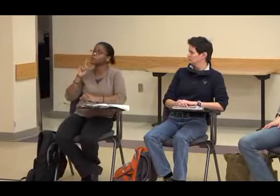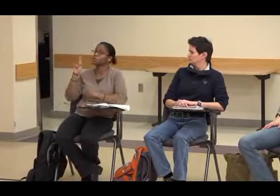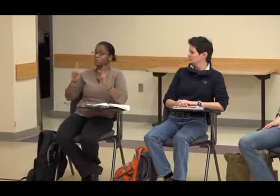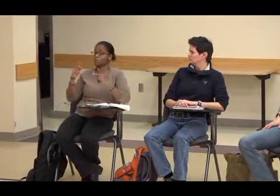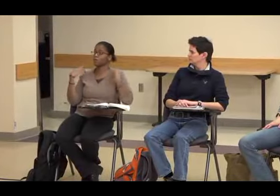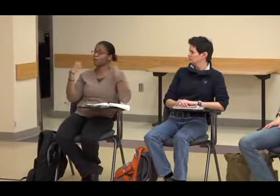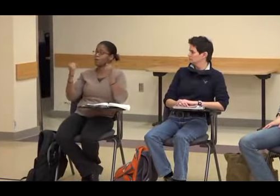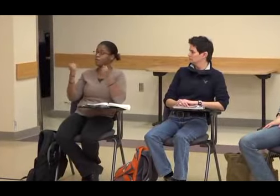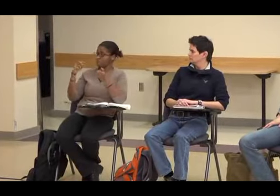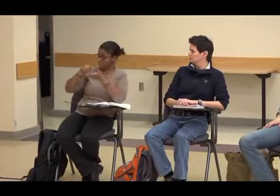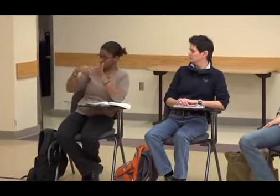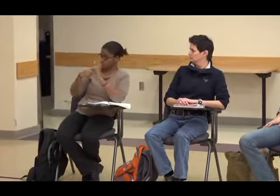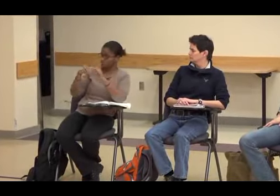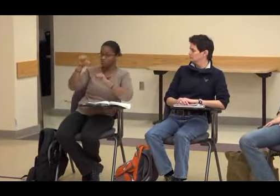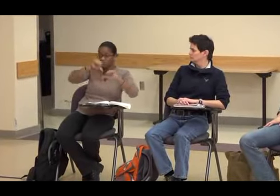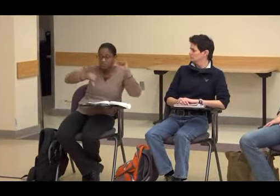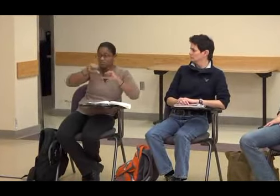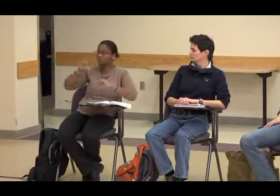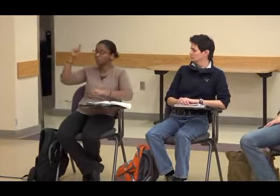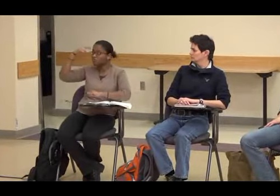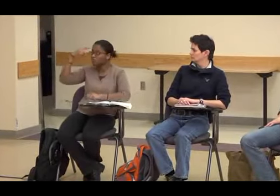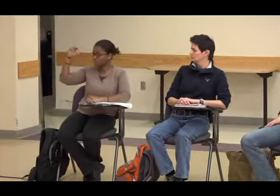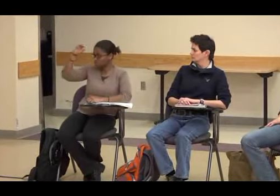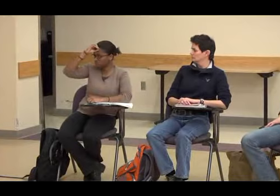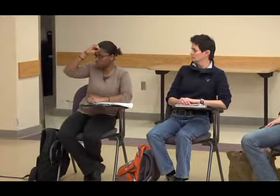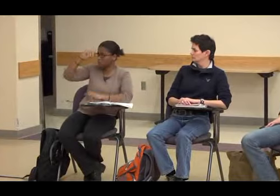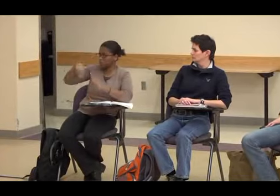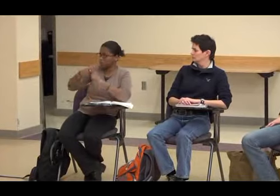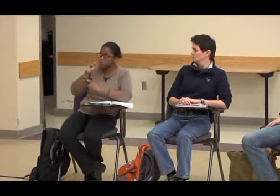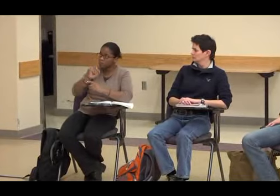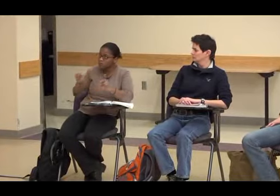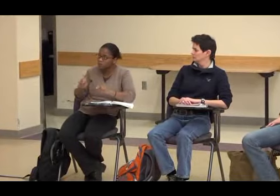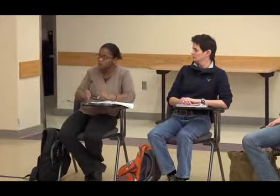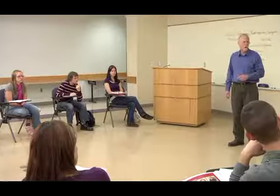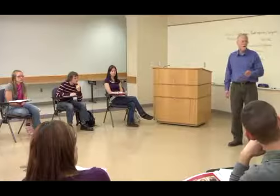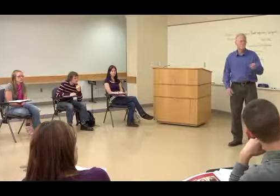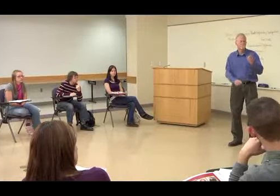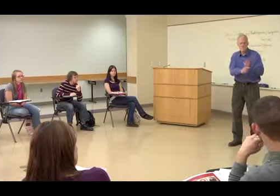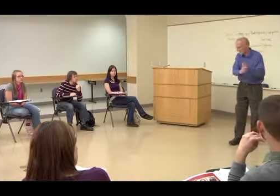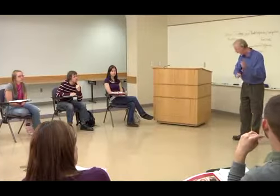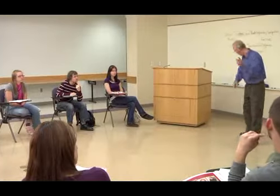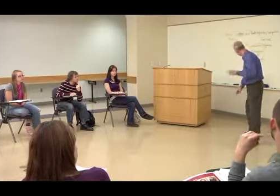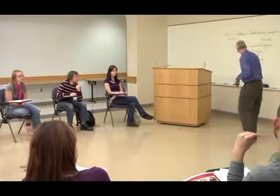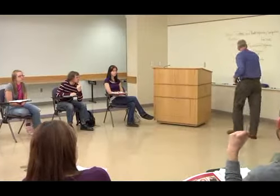then scientists and government won't know what the problems are or what to do about them. Right.